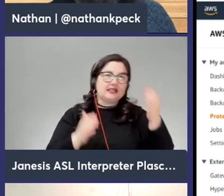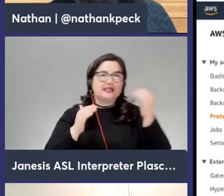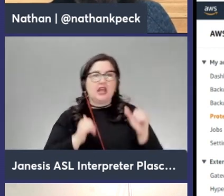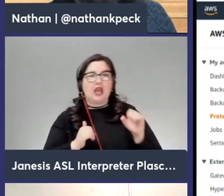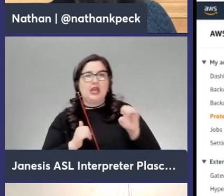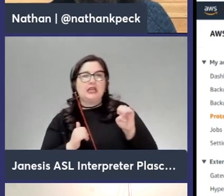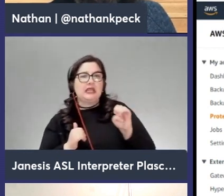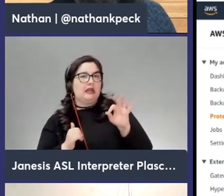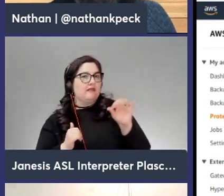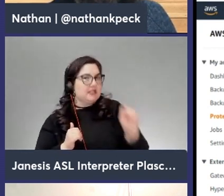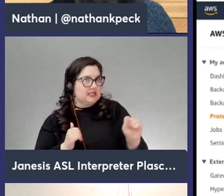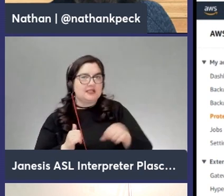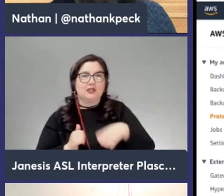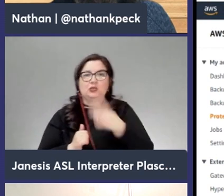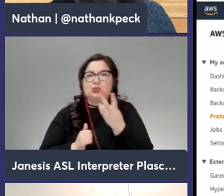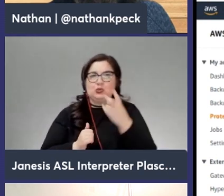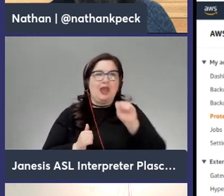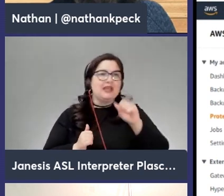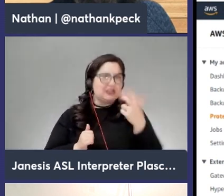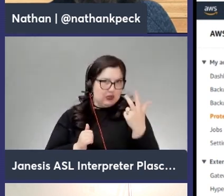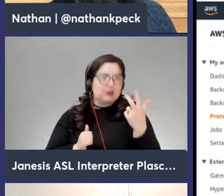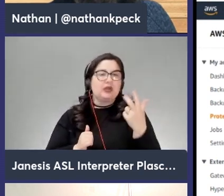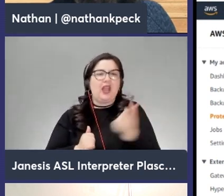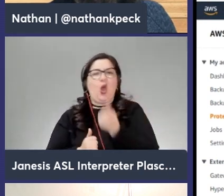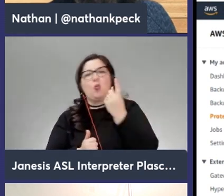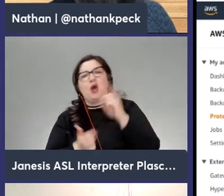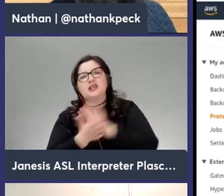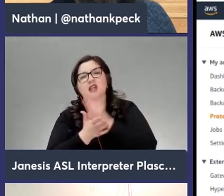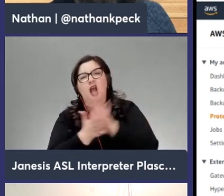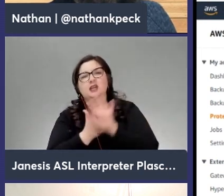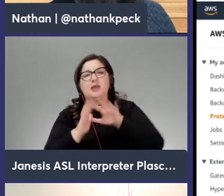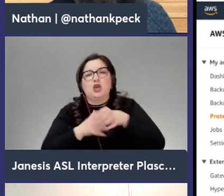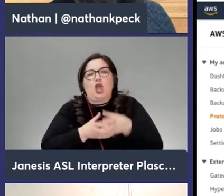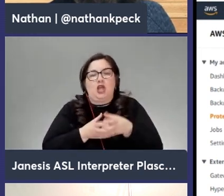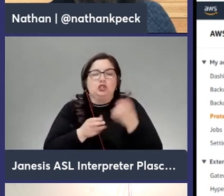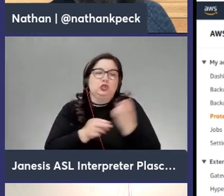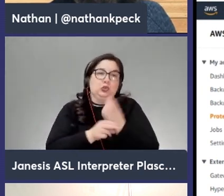and two S3 buckets, and one documentary cluster using my backup plan.